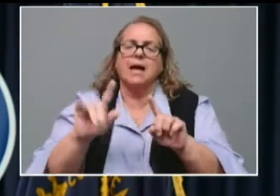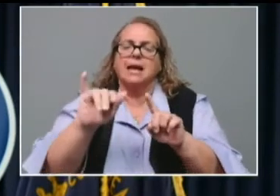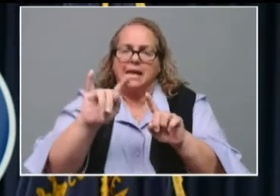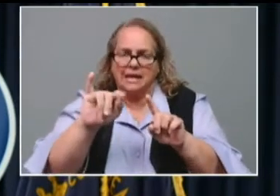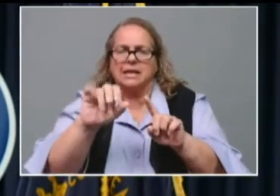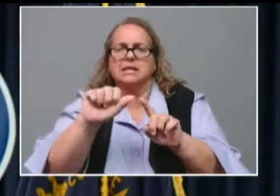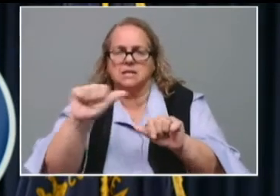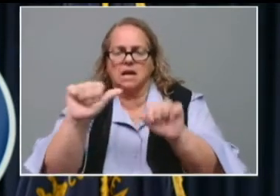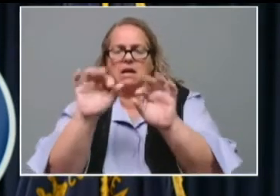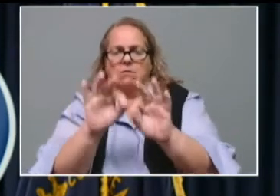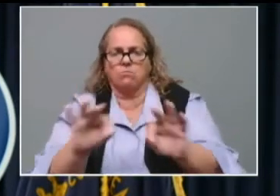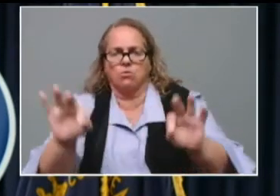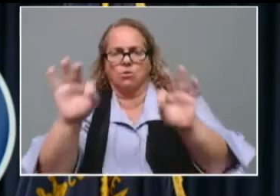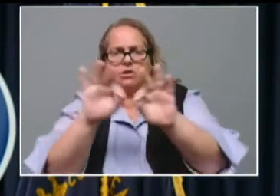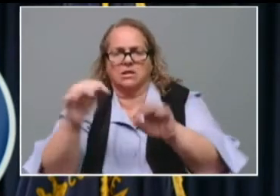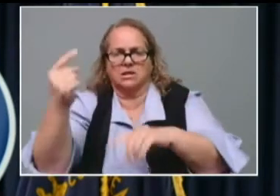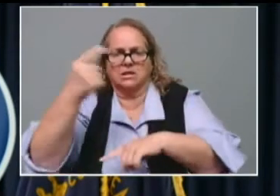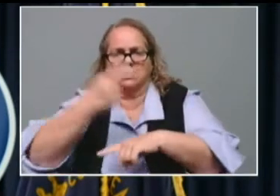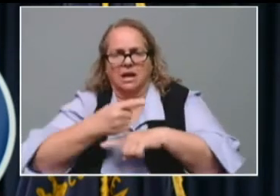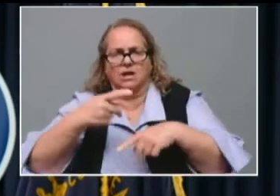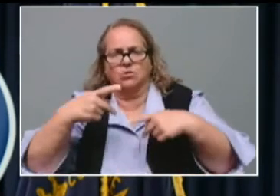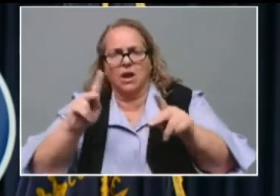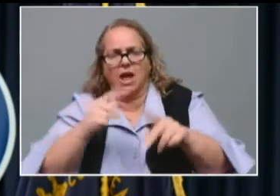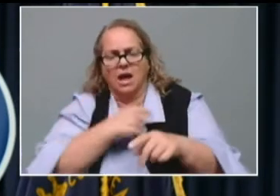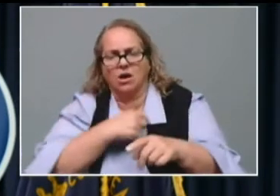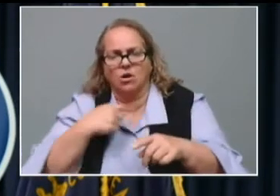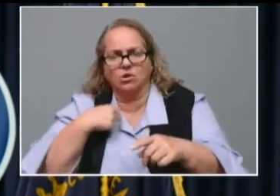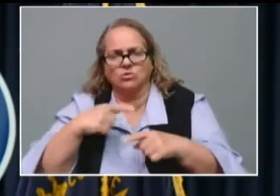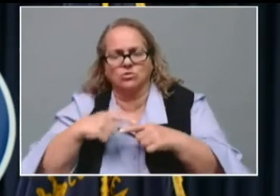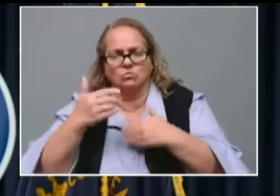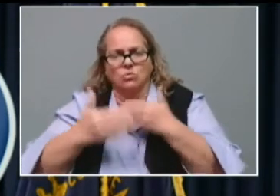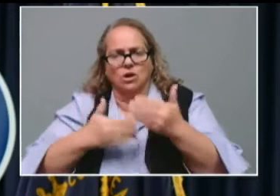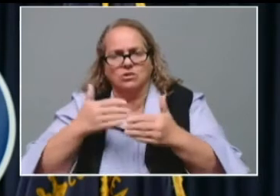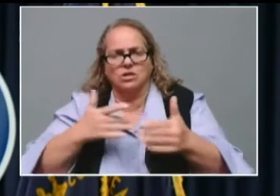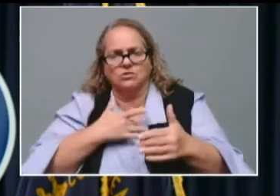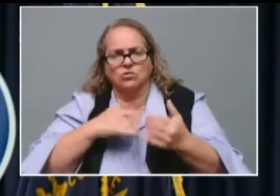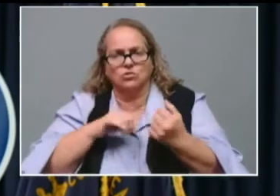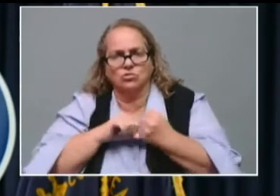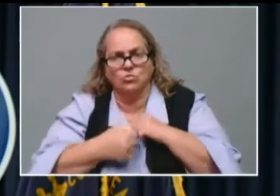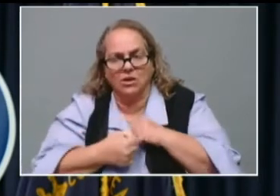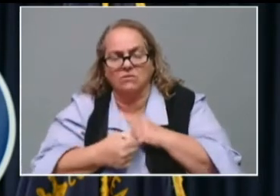some grief that we've been through to pray for both the lost and the living